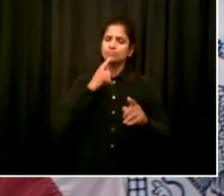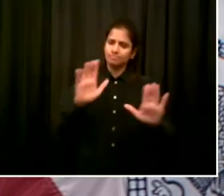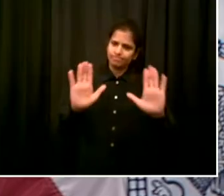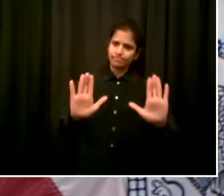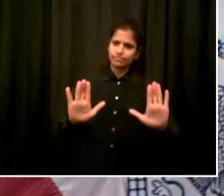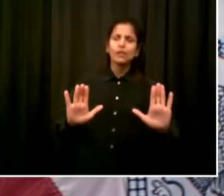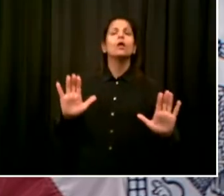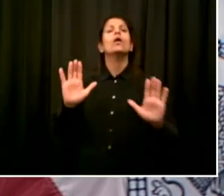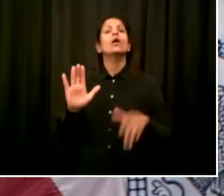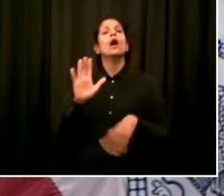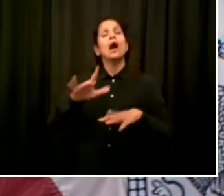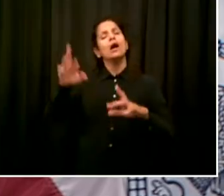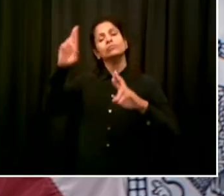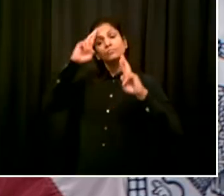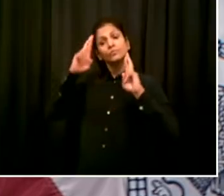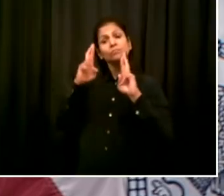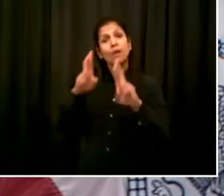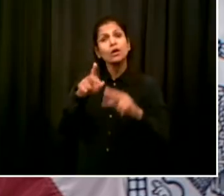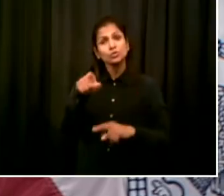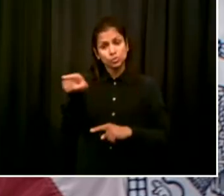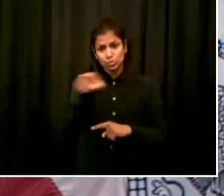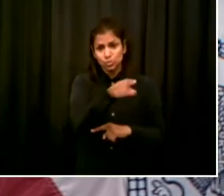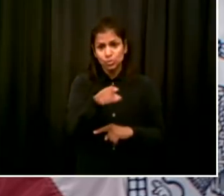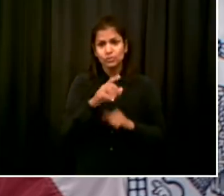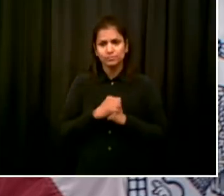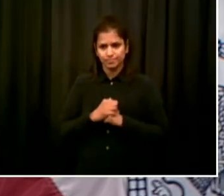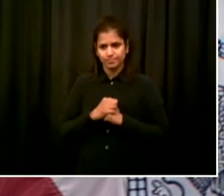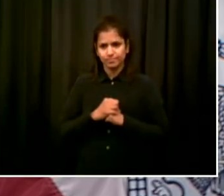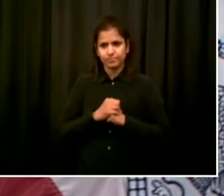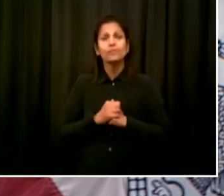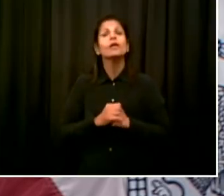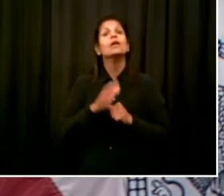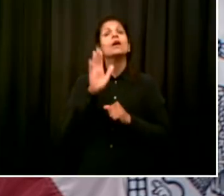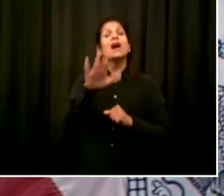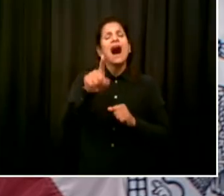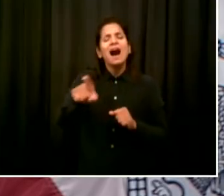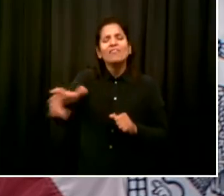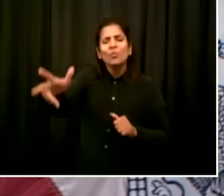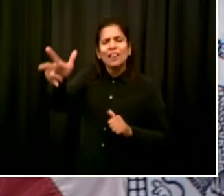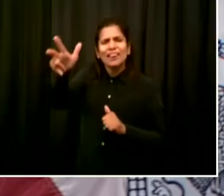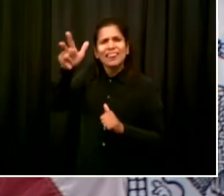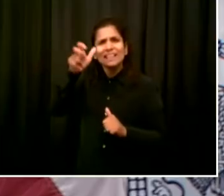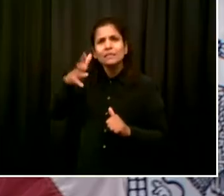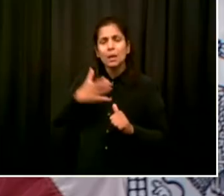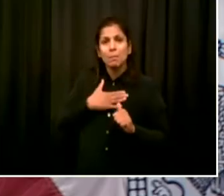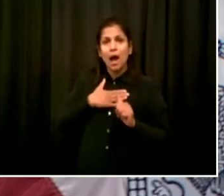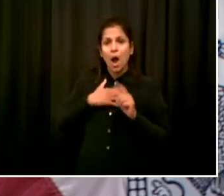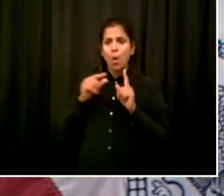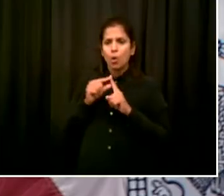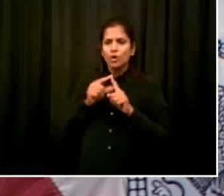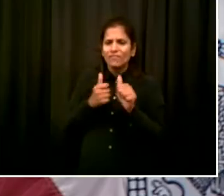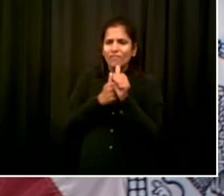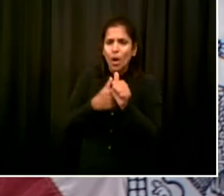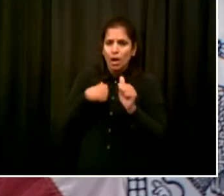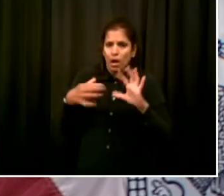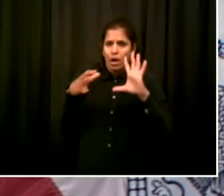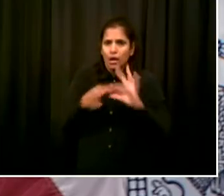IT IS MORE FOUNDATIONAL . I'M GOING TO CHALLENGE WITH GREAT RESPT ECAM